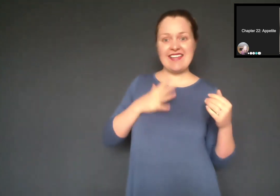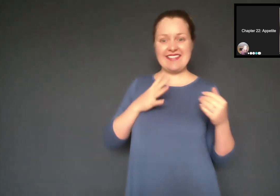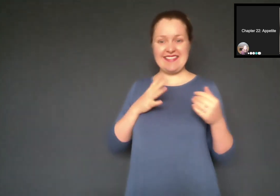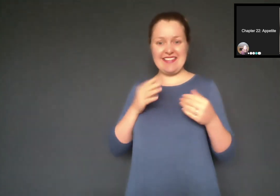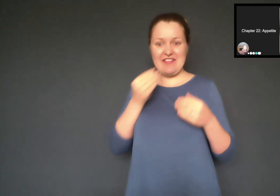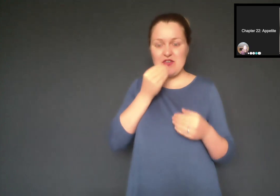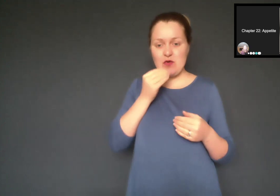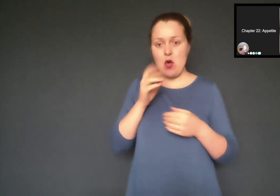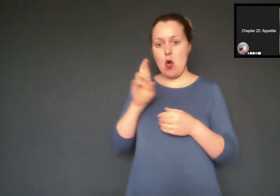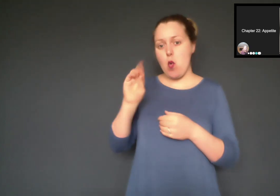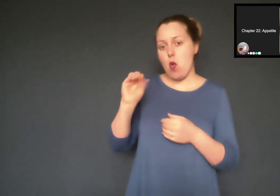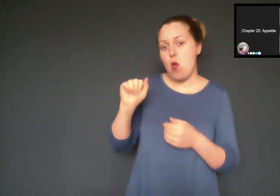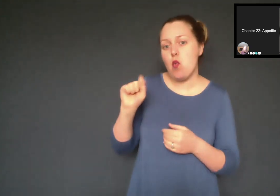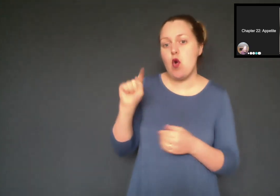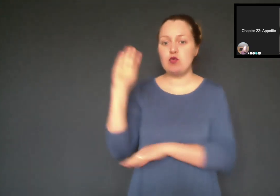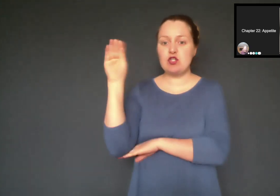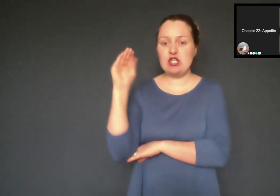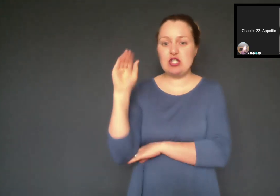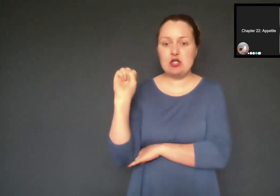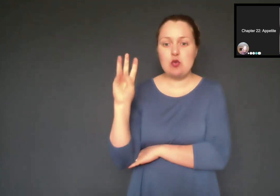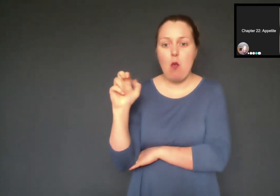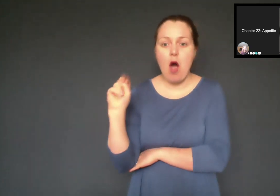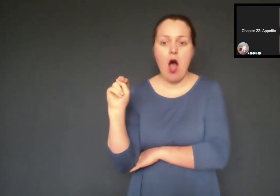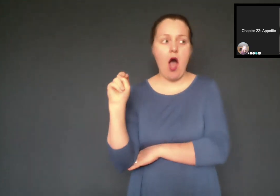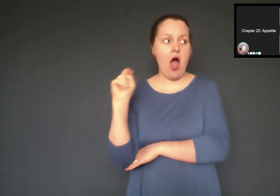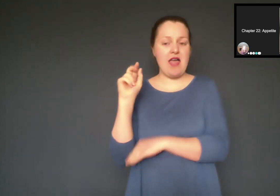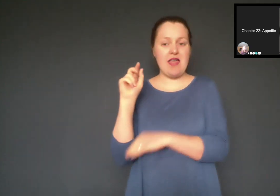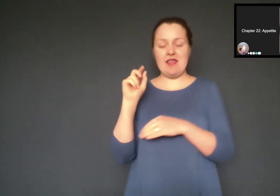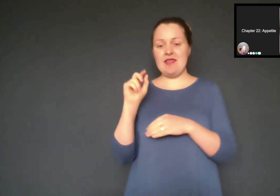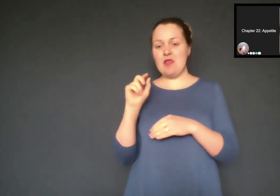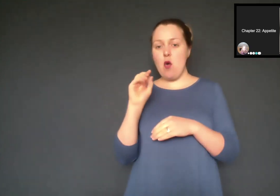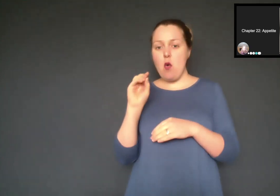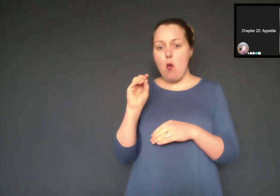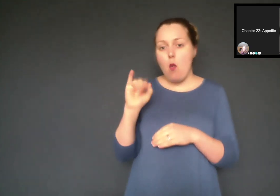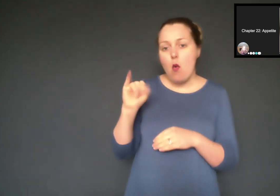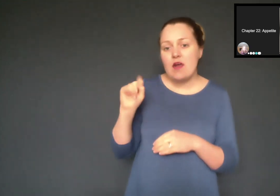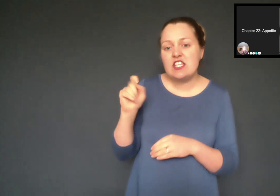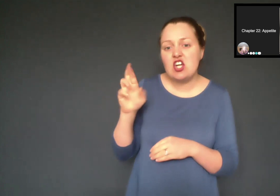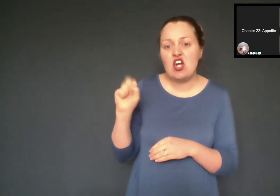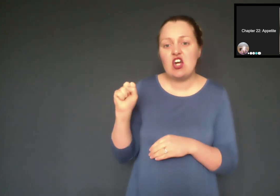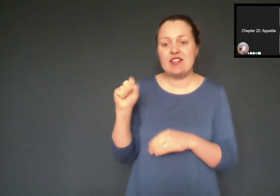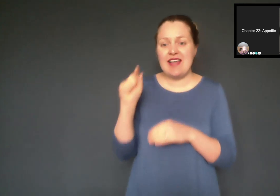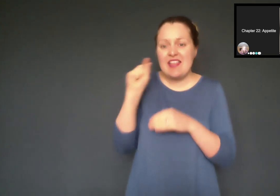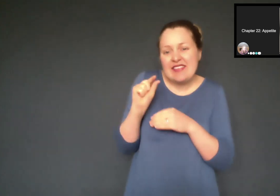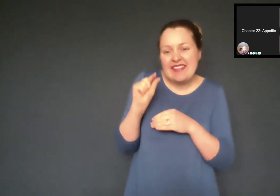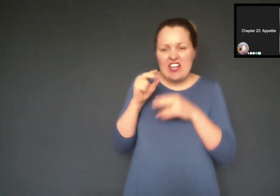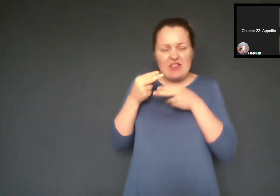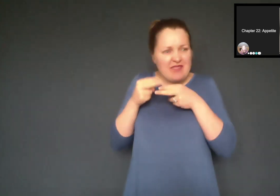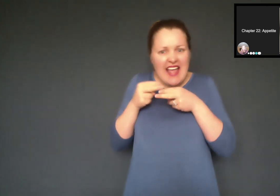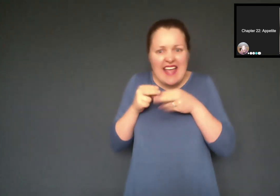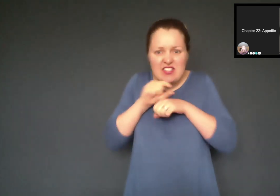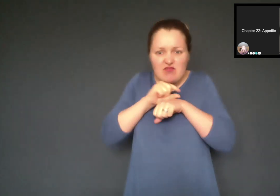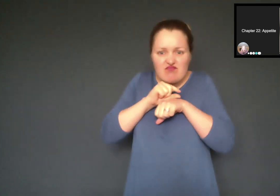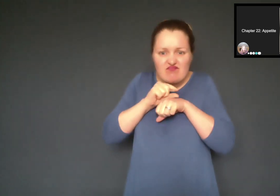roast swan and oysters and those little black eggs caviar rictus suggested that's it i want caviar